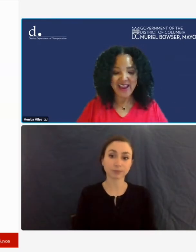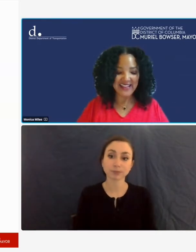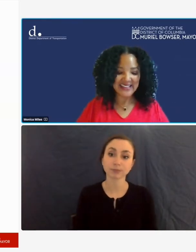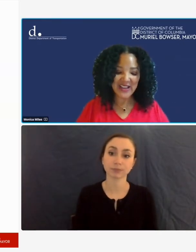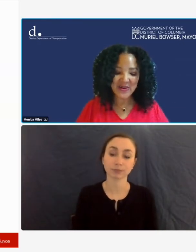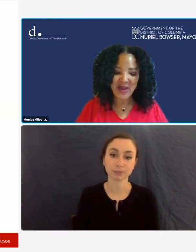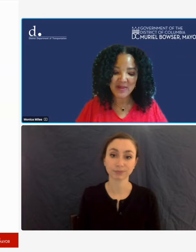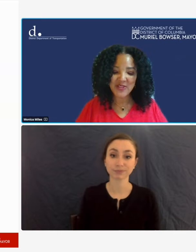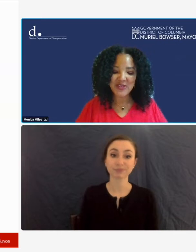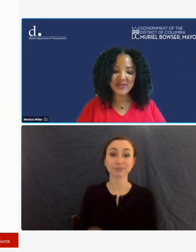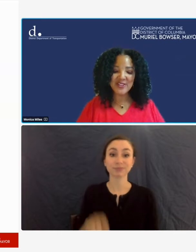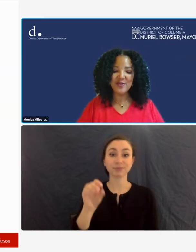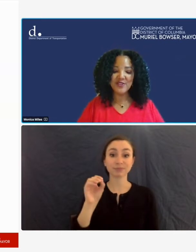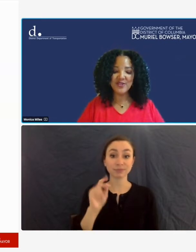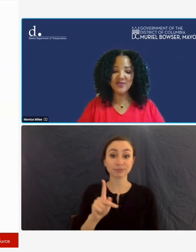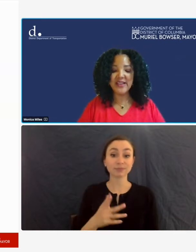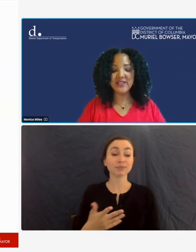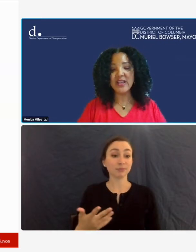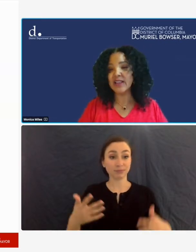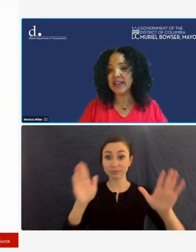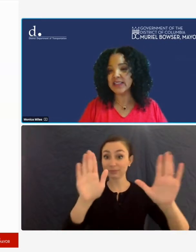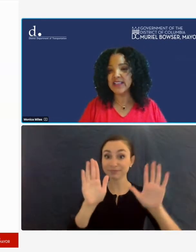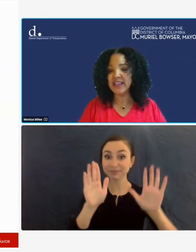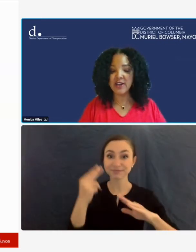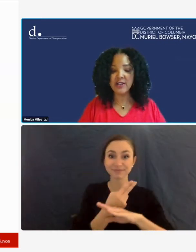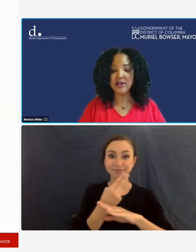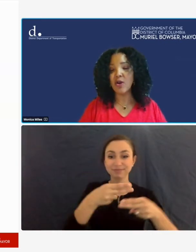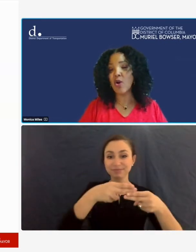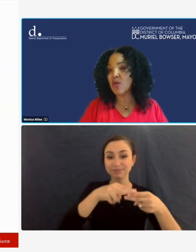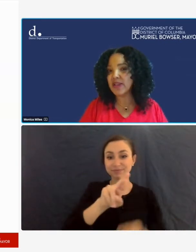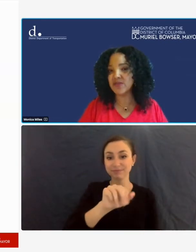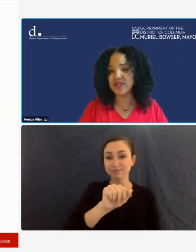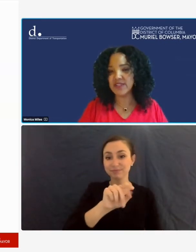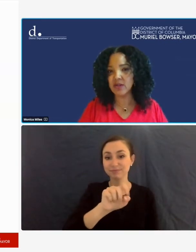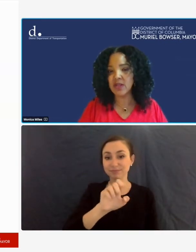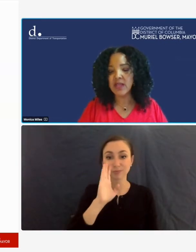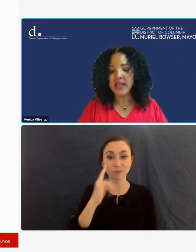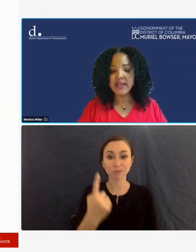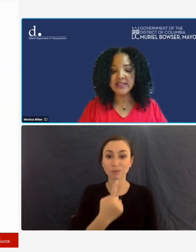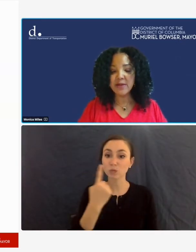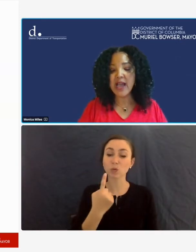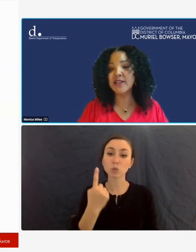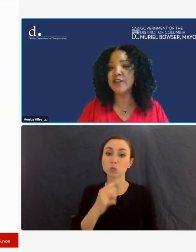so um the use of provisional rates as i said are going to always result in some kind of adjustment